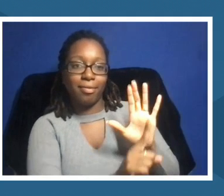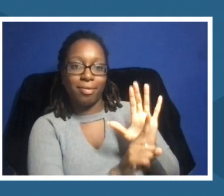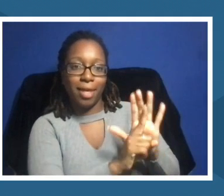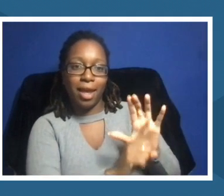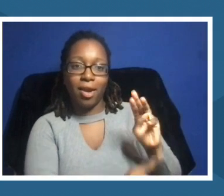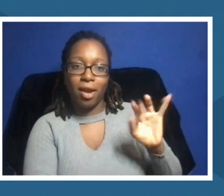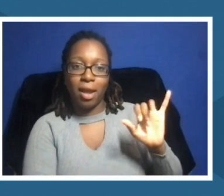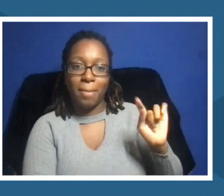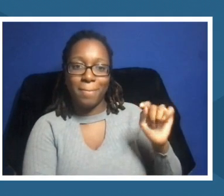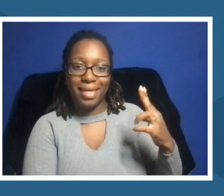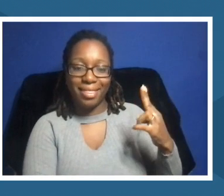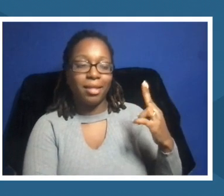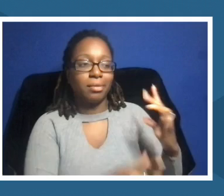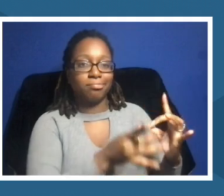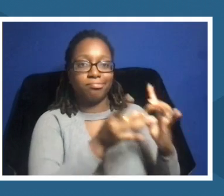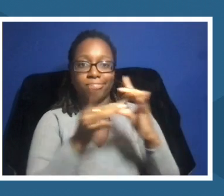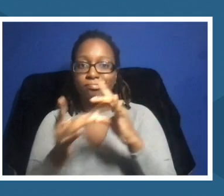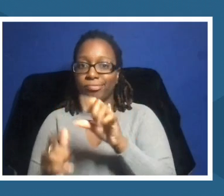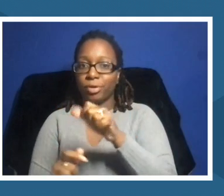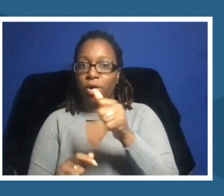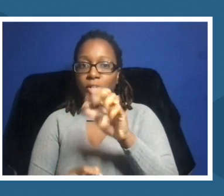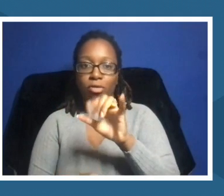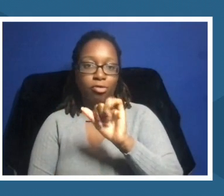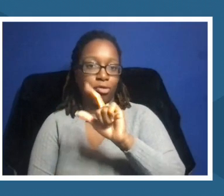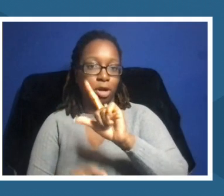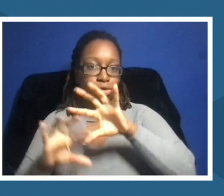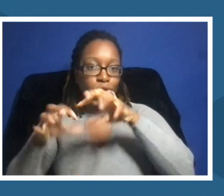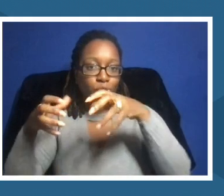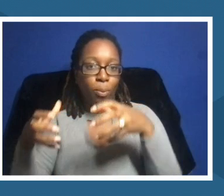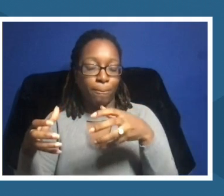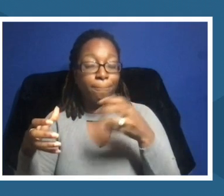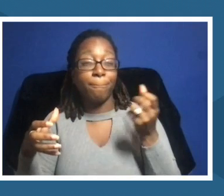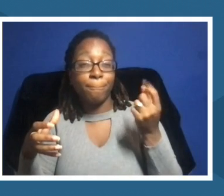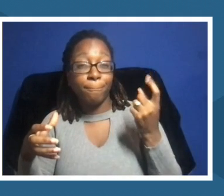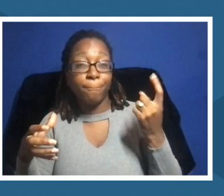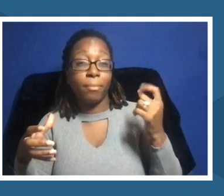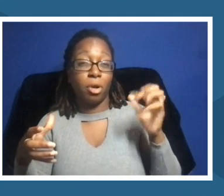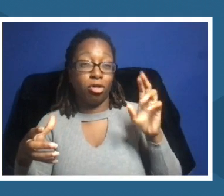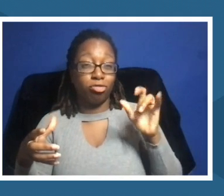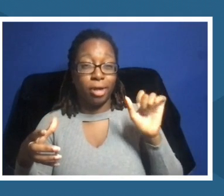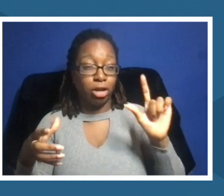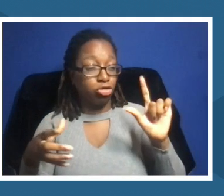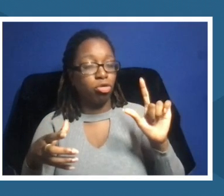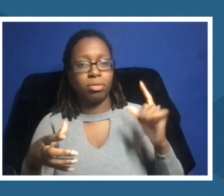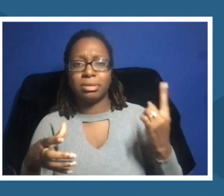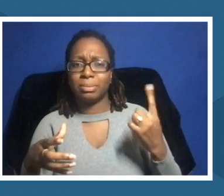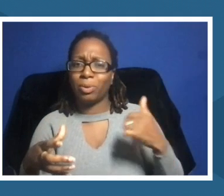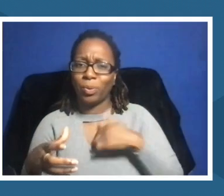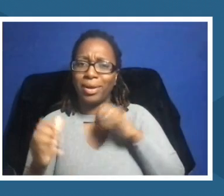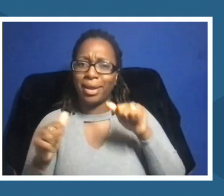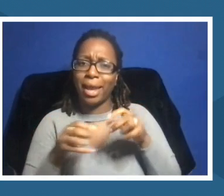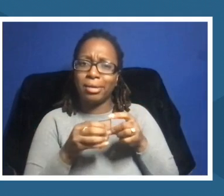only implies that racial discrimination is something that can be overcome so as